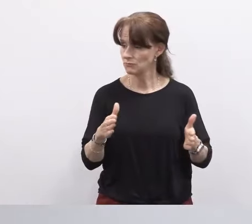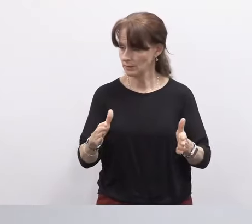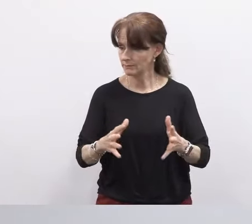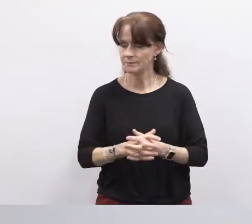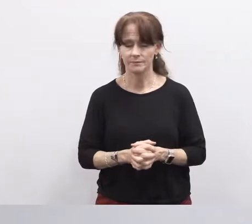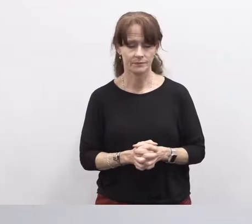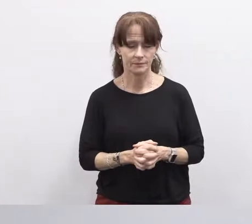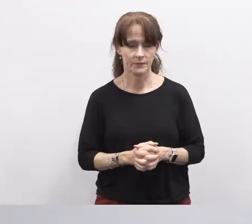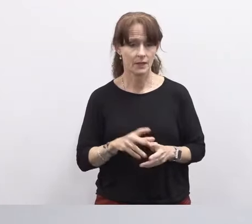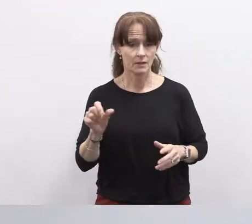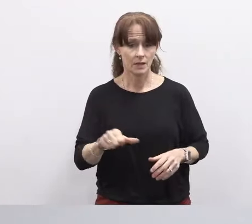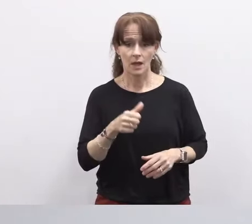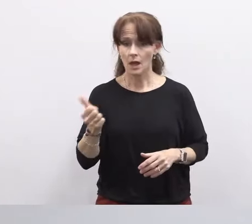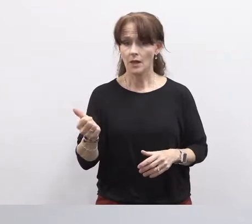Any other discussion?